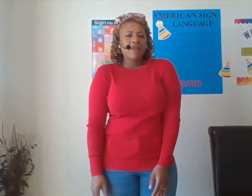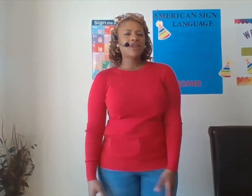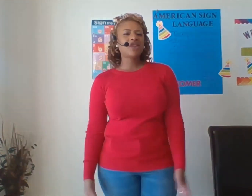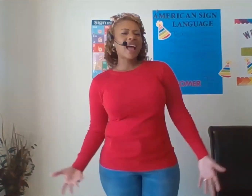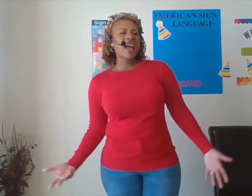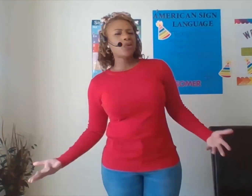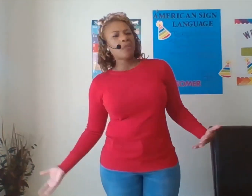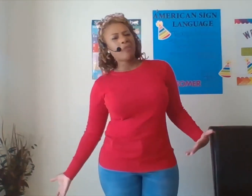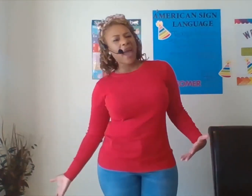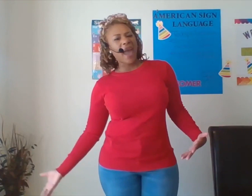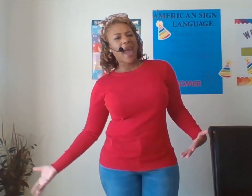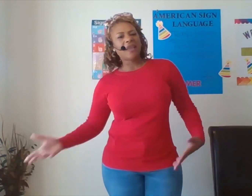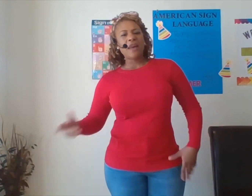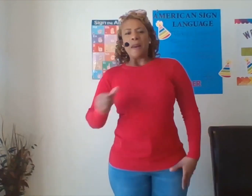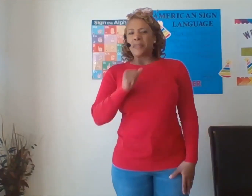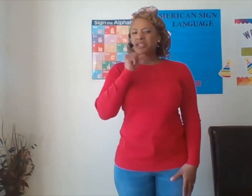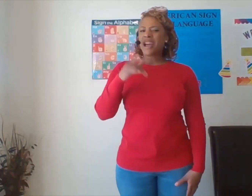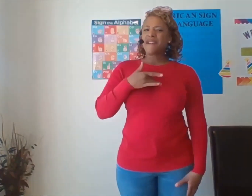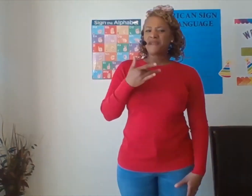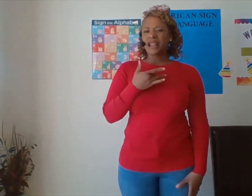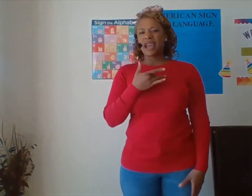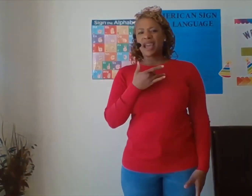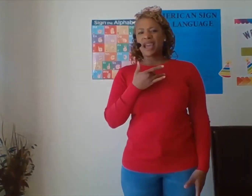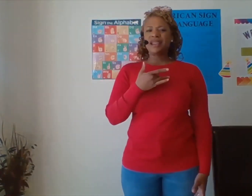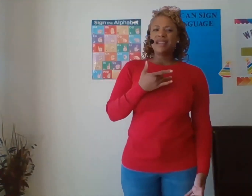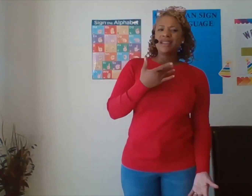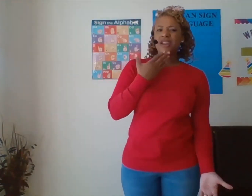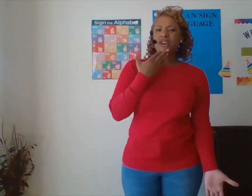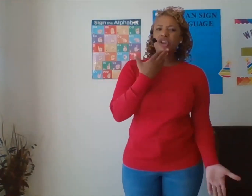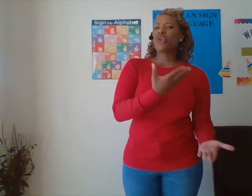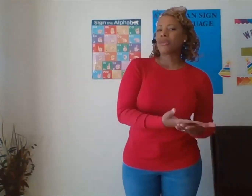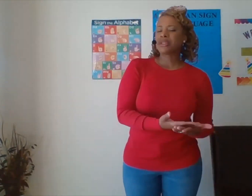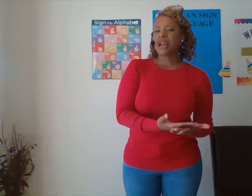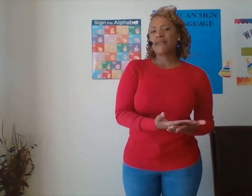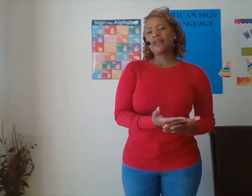but you're not doing bad but you're not feeling you know your normal stuff you